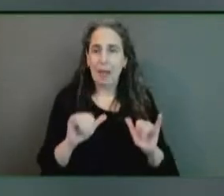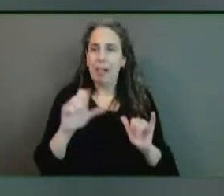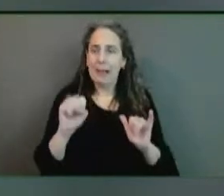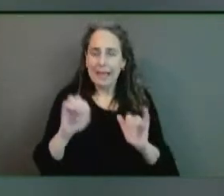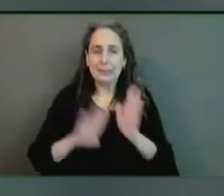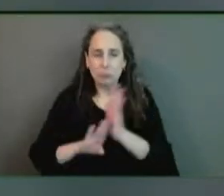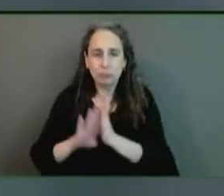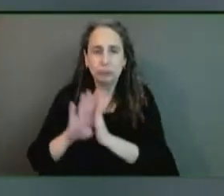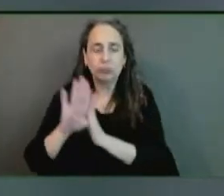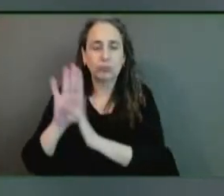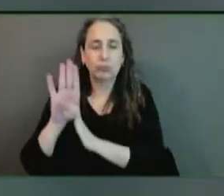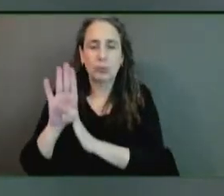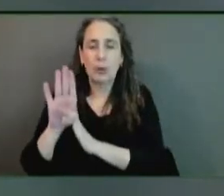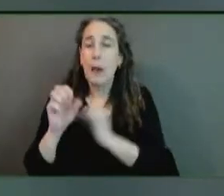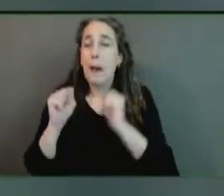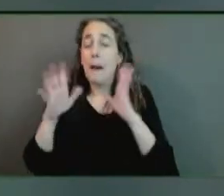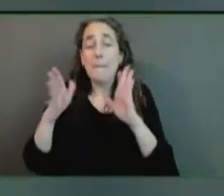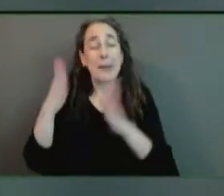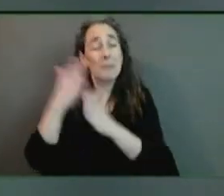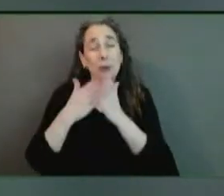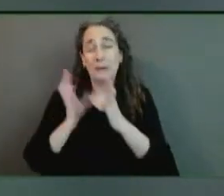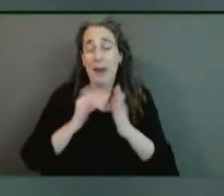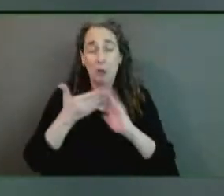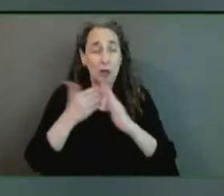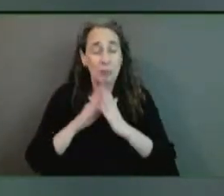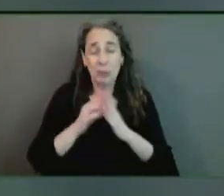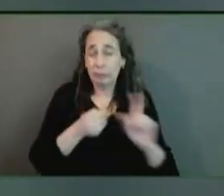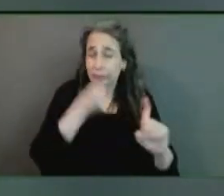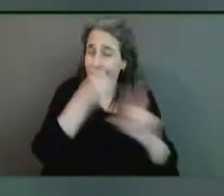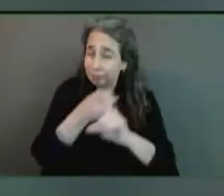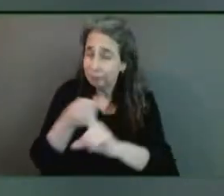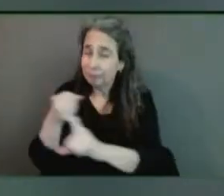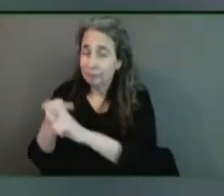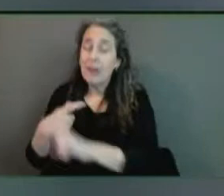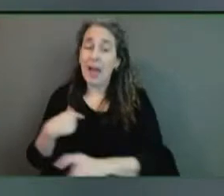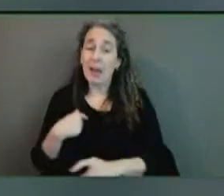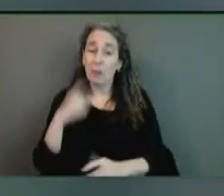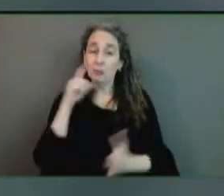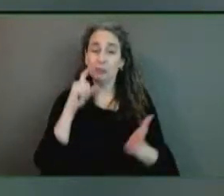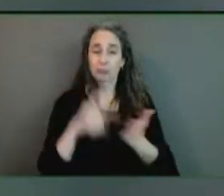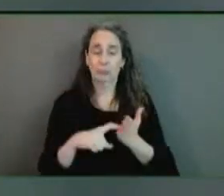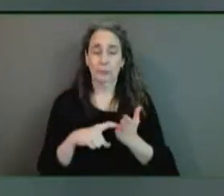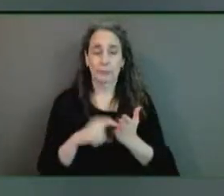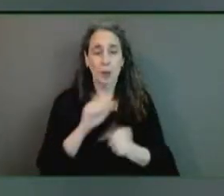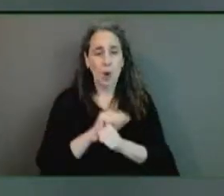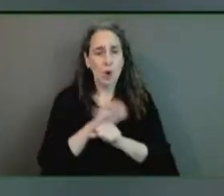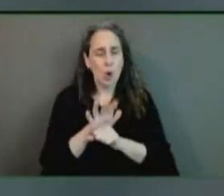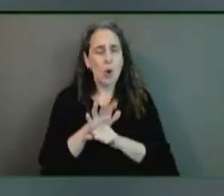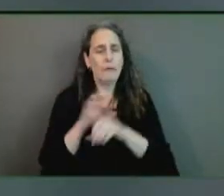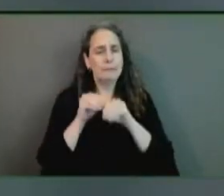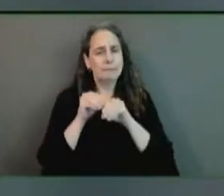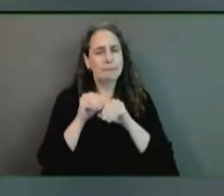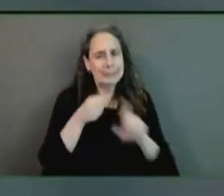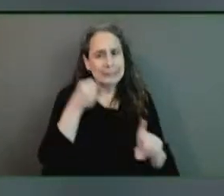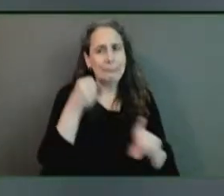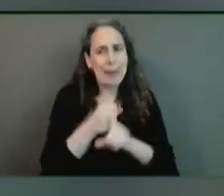these measures in place, the rise in the cases is real, and it's hitting many parts of our community hard and I want to